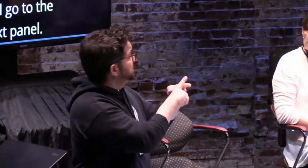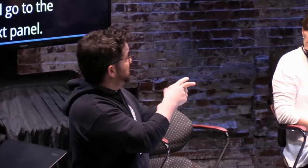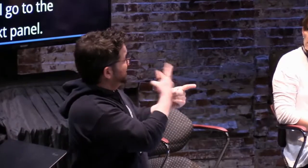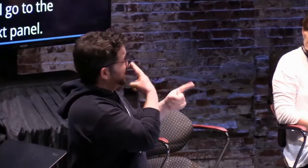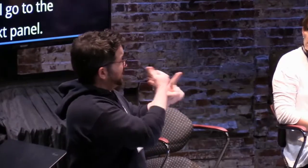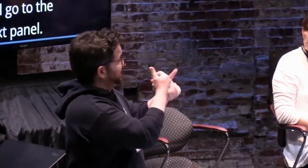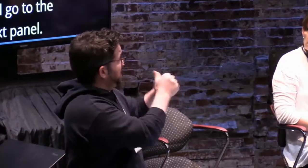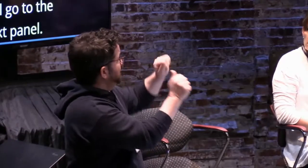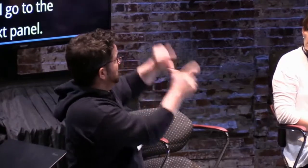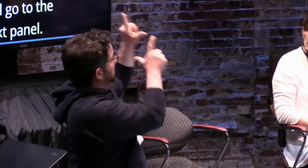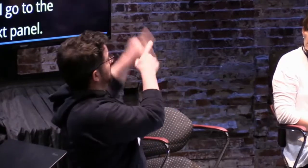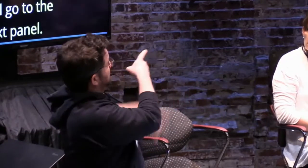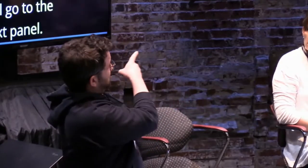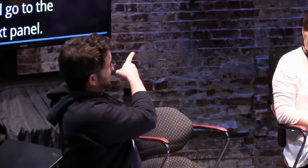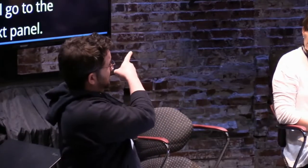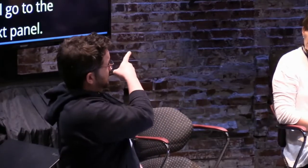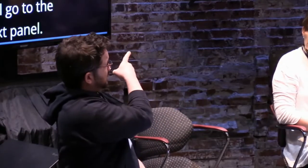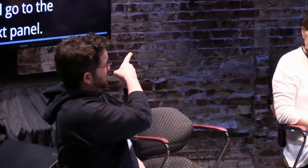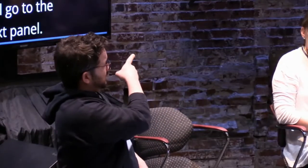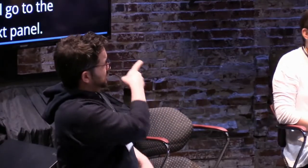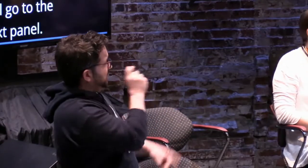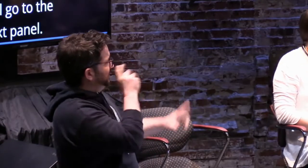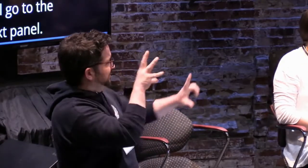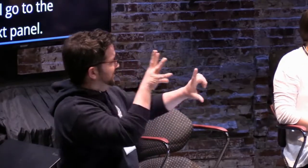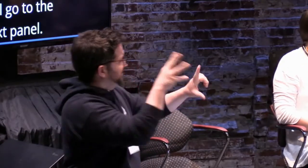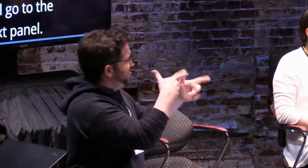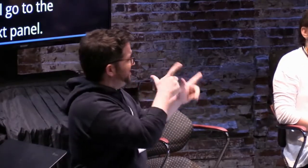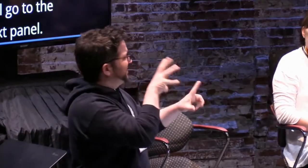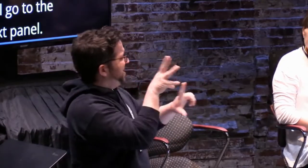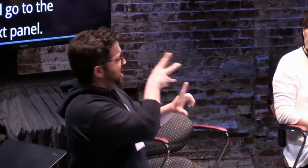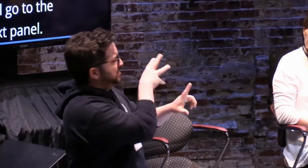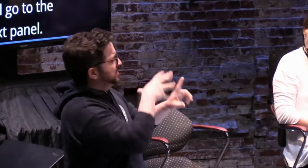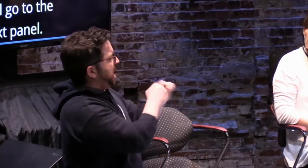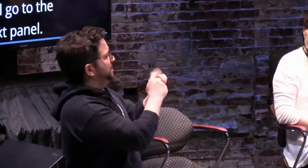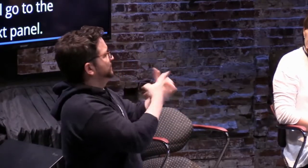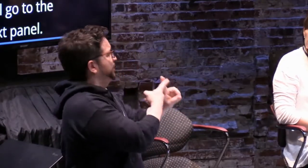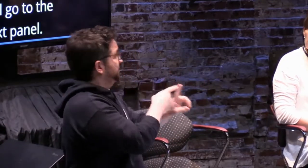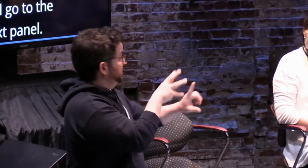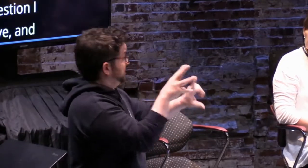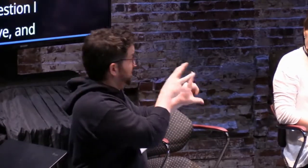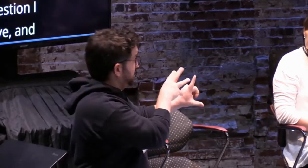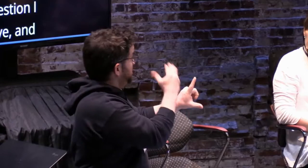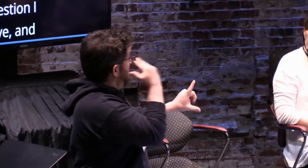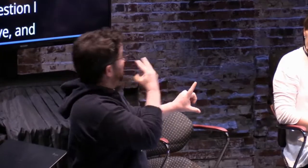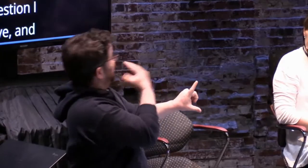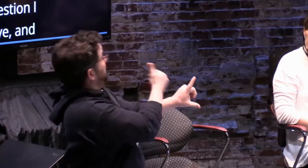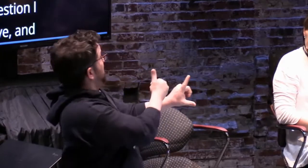and please do not start answering until you see your name and the camera is on you, on the screen.